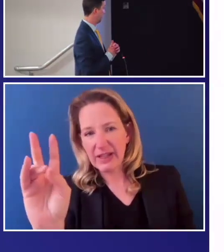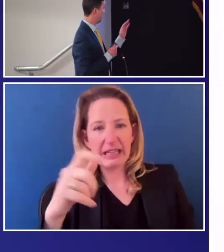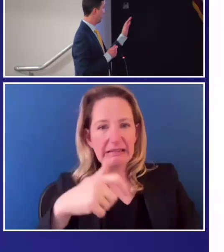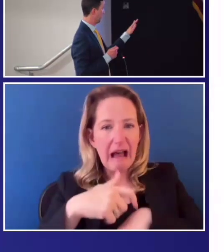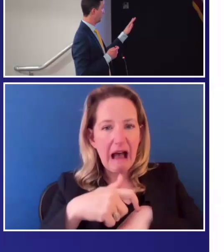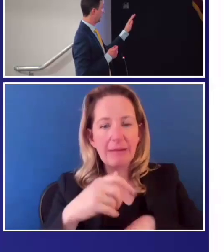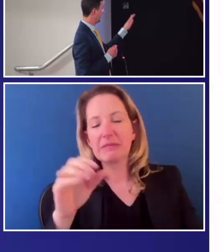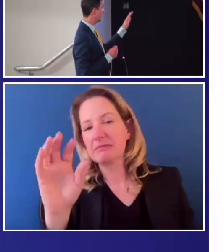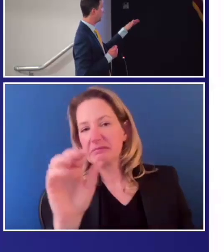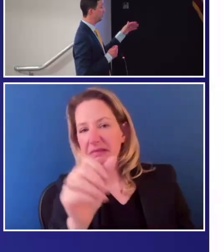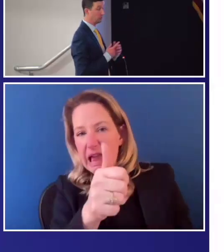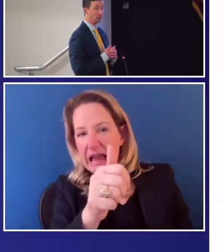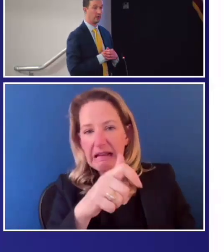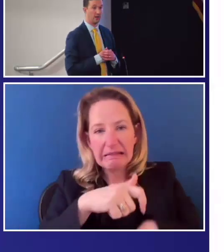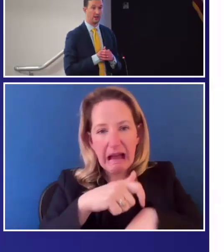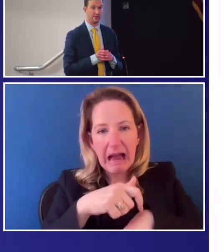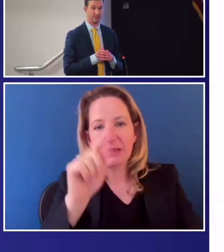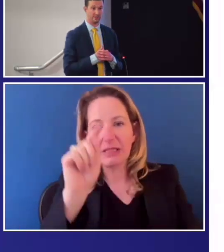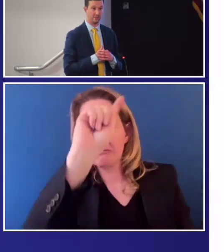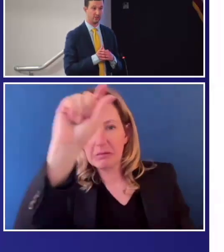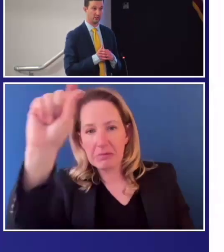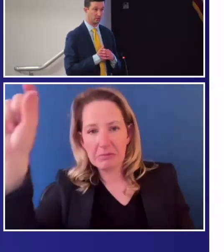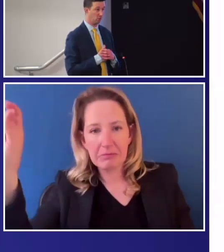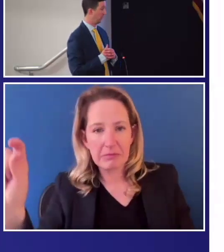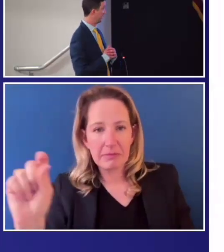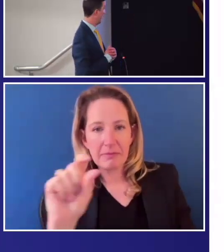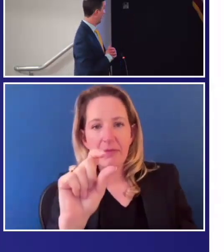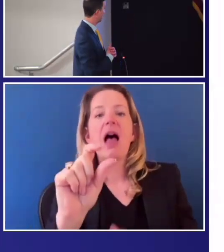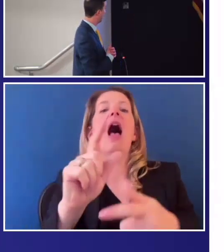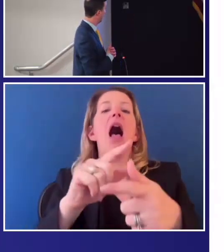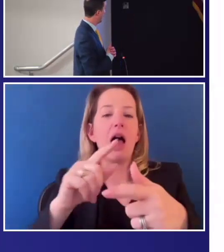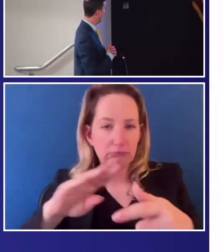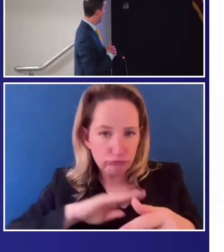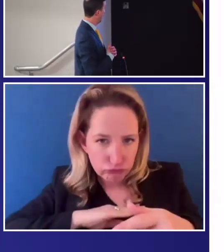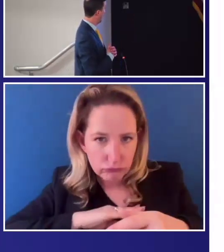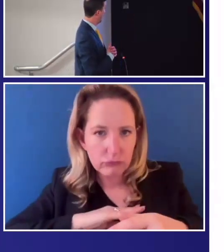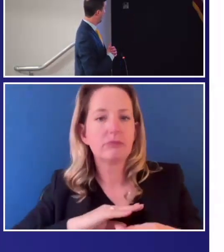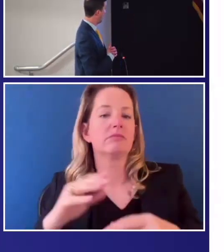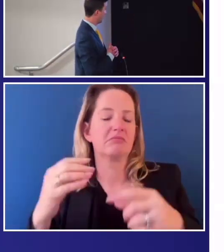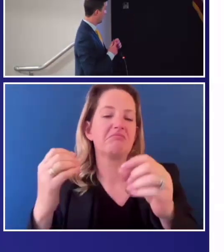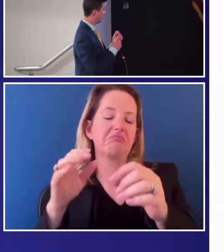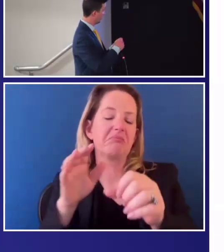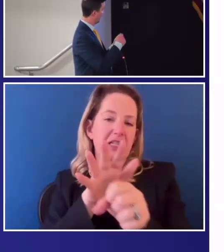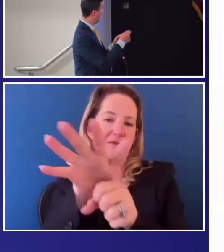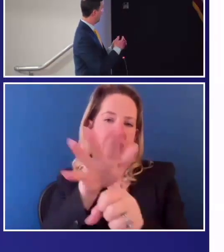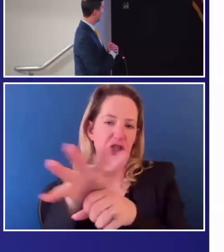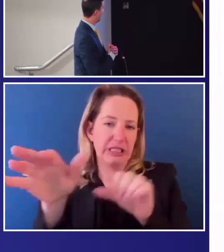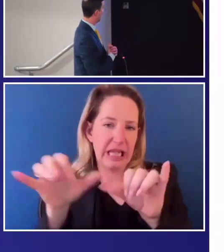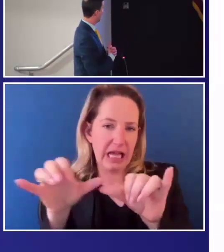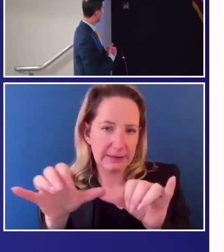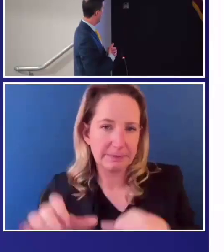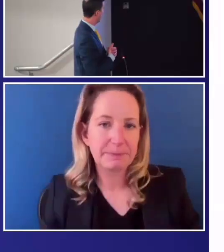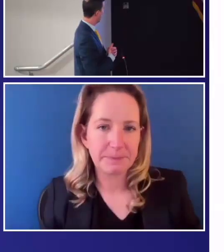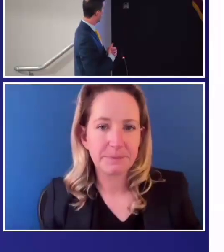for programs to get to the sufficient cohort size. Now again, let's go to the next slide.